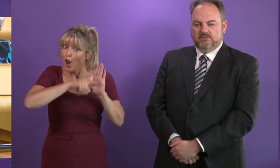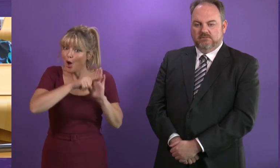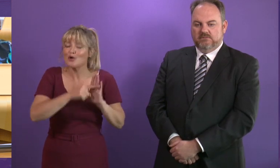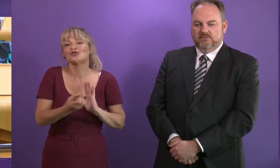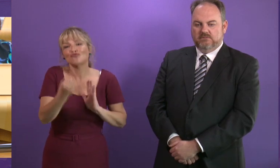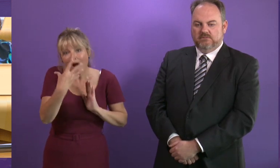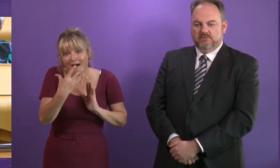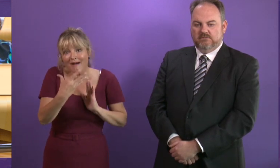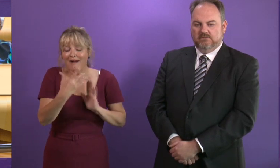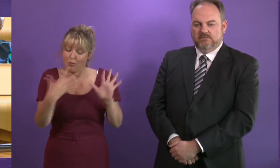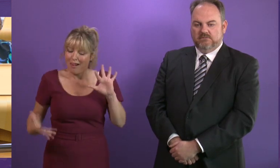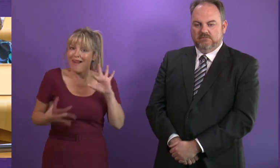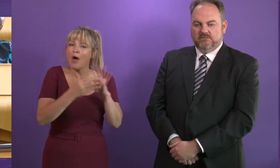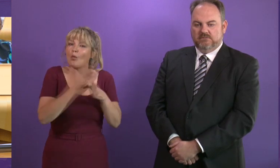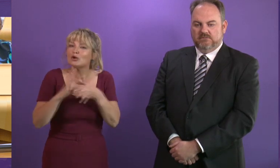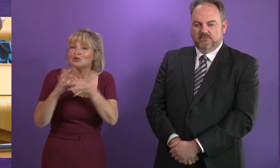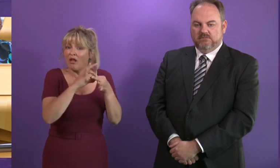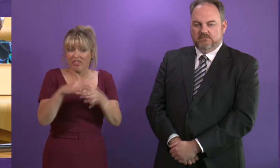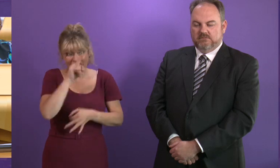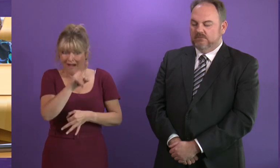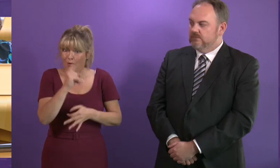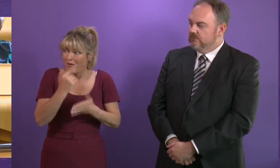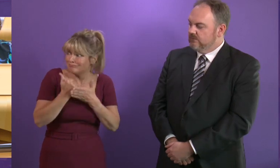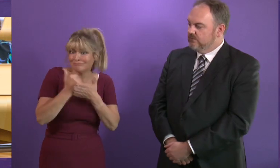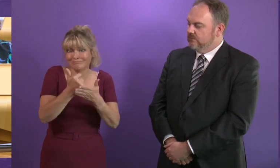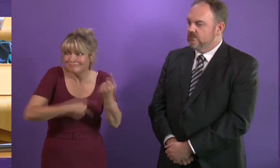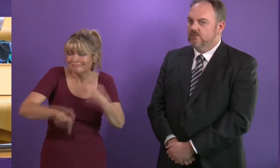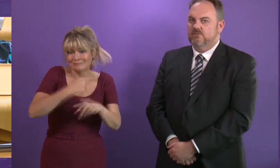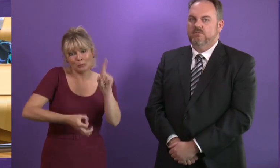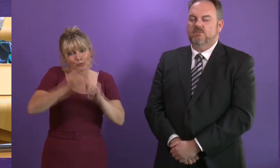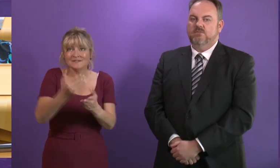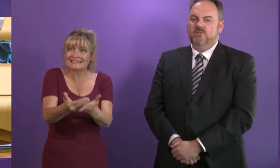driving, which will contribute enormously to improving safety on our roads.